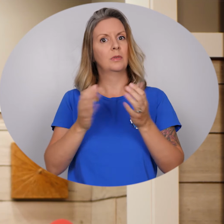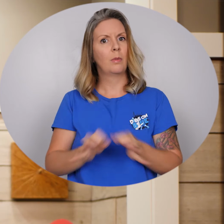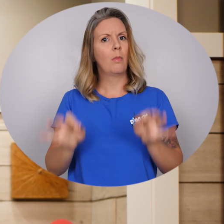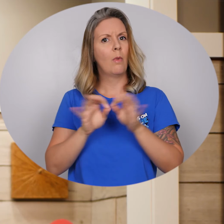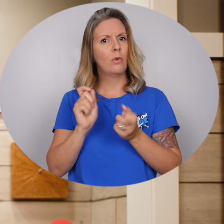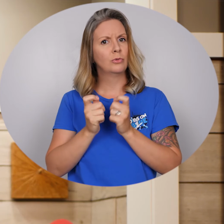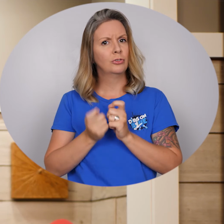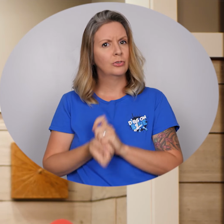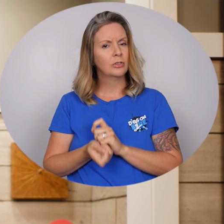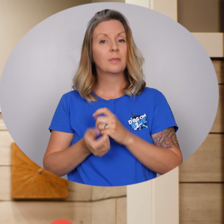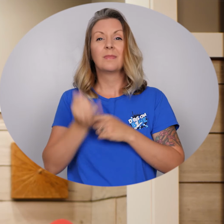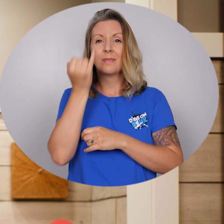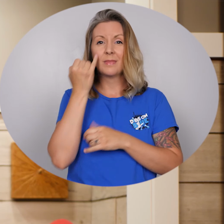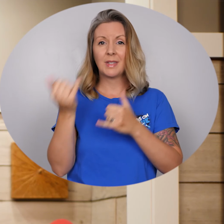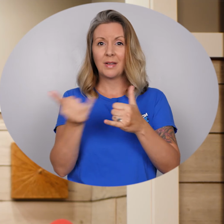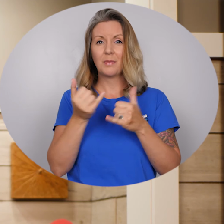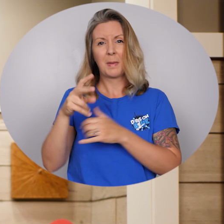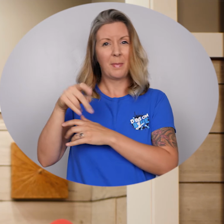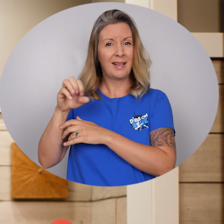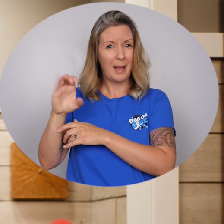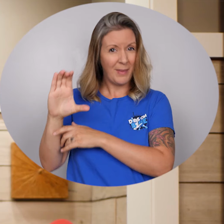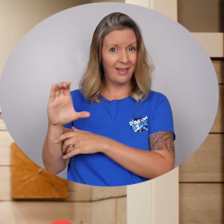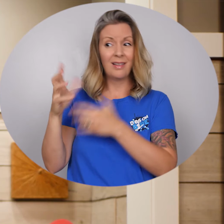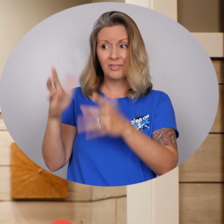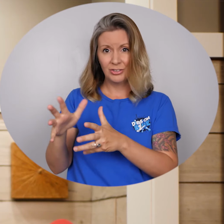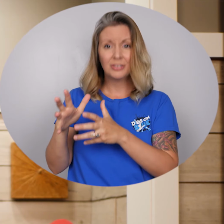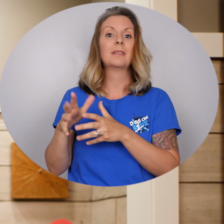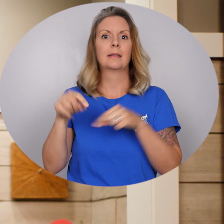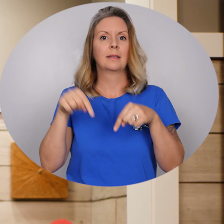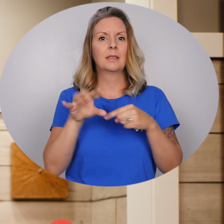has some important differences, so even if you’ve played the original, pay close attention